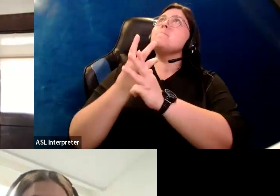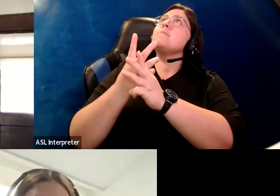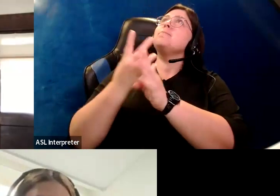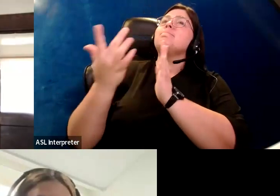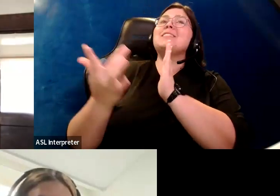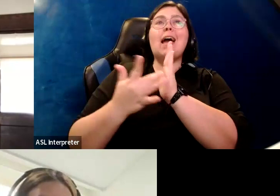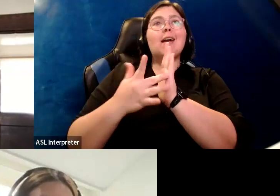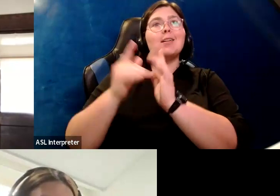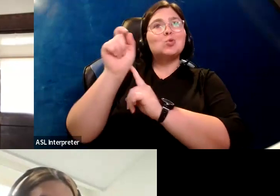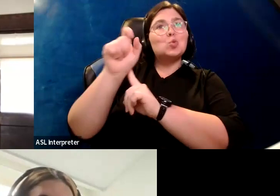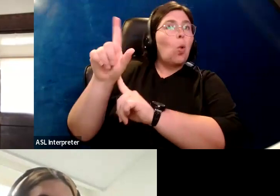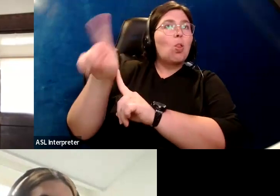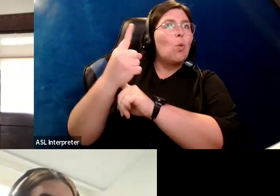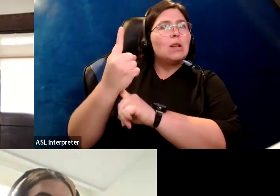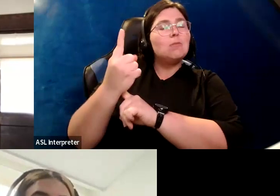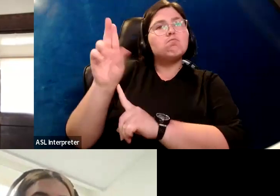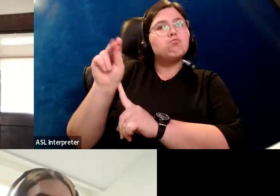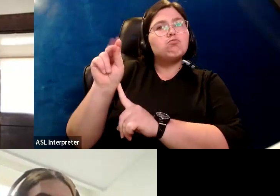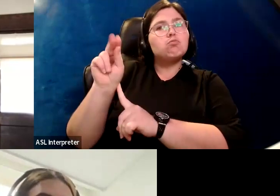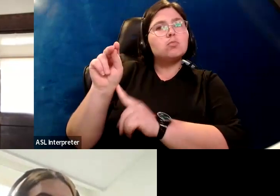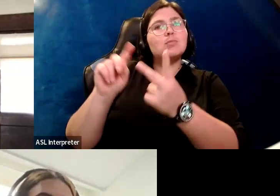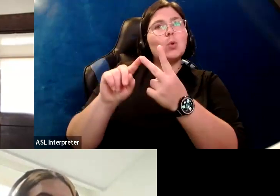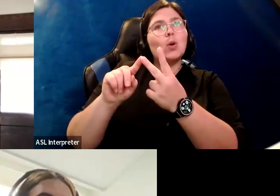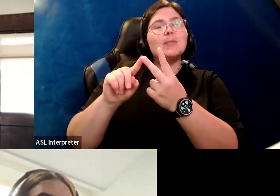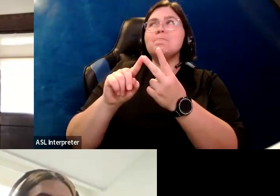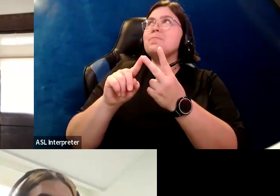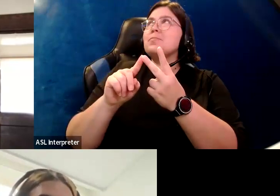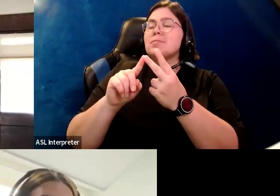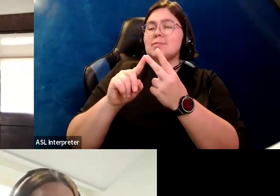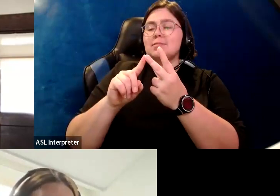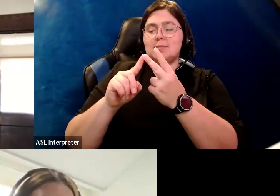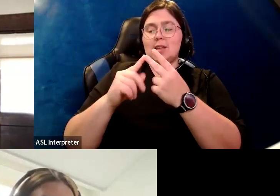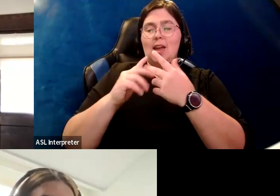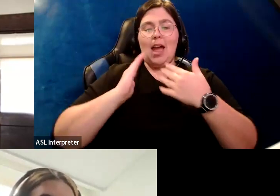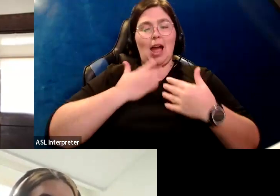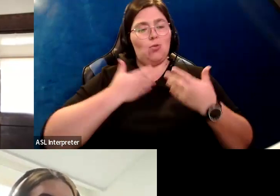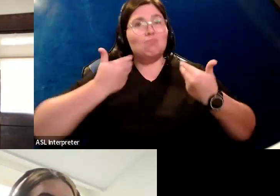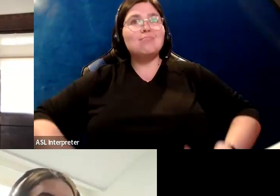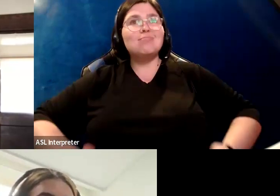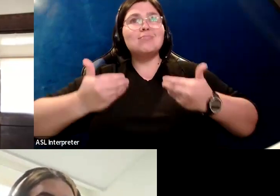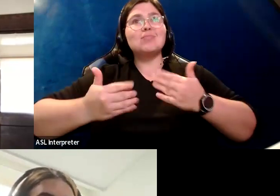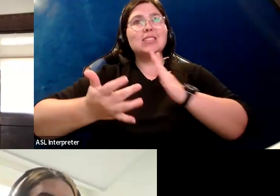a tool but an extension of our abilities, a world